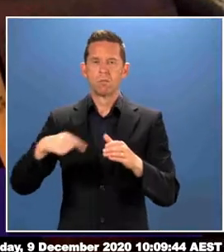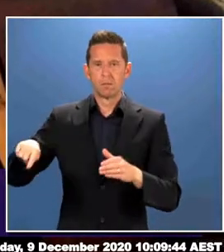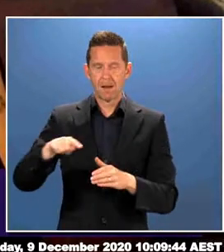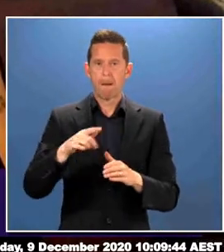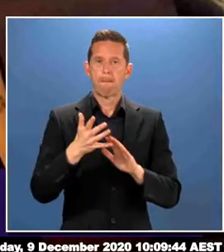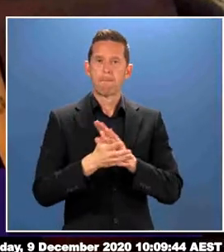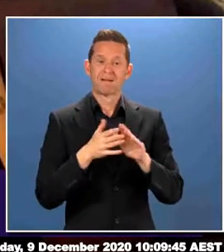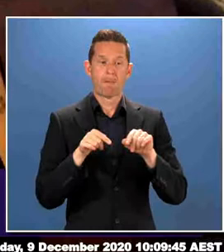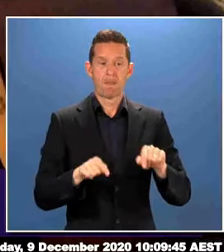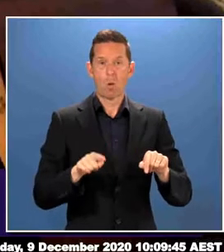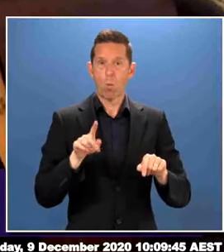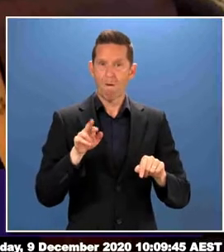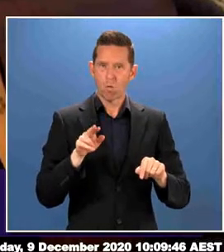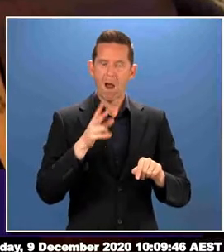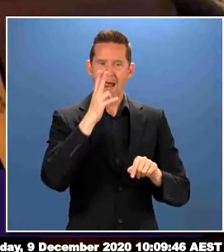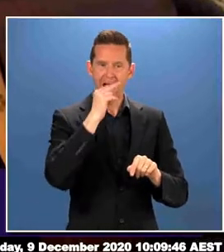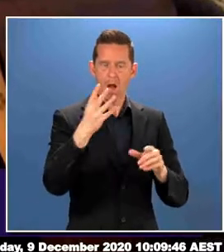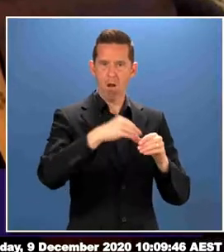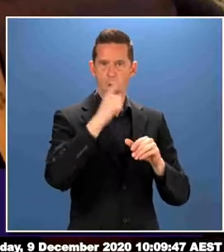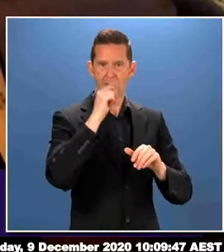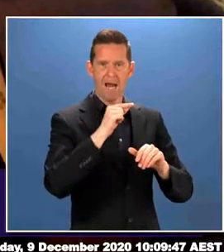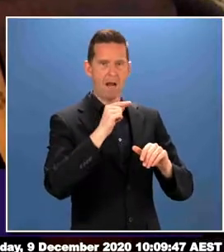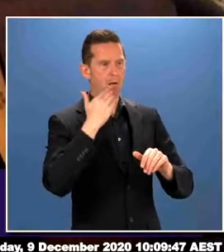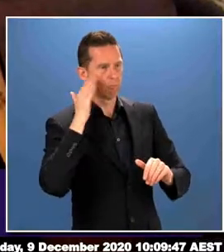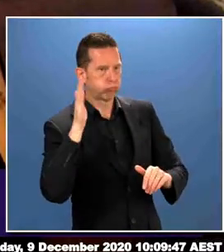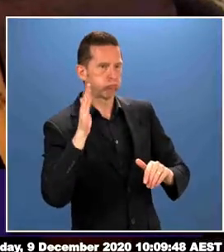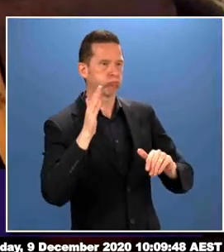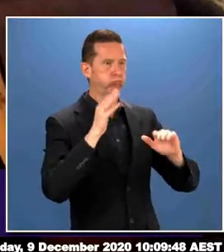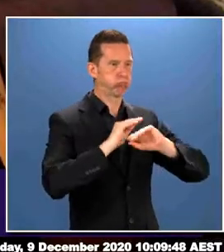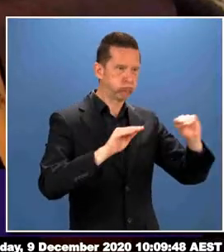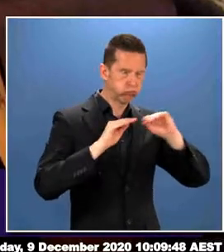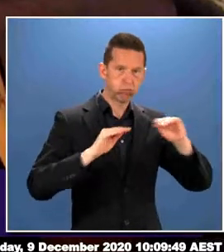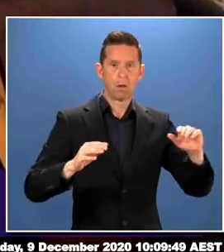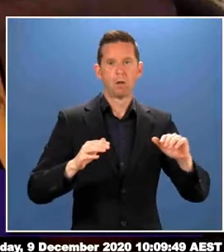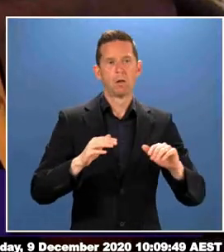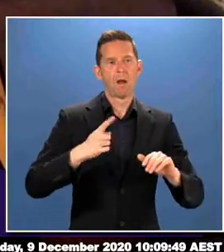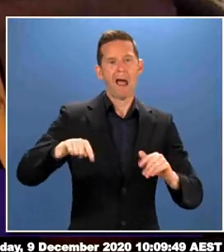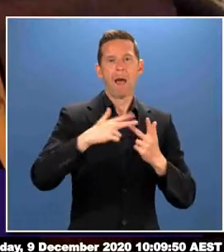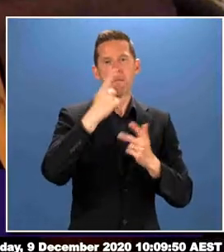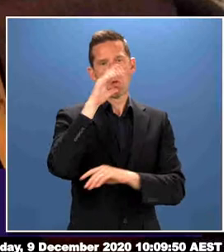for one, engage in that sort of education, to educate people about, for